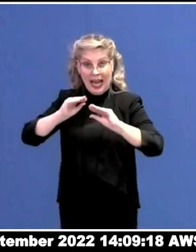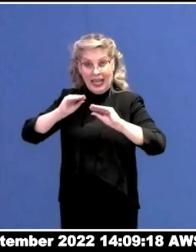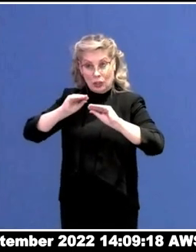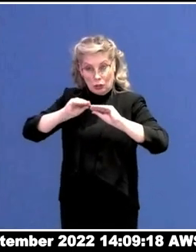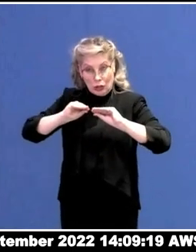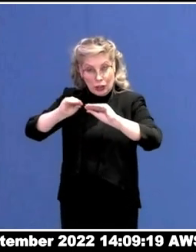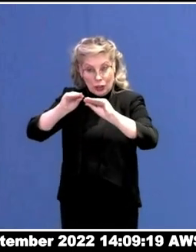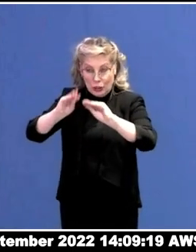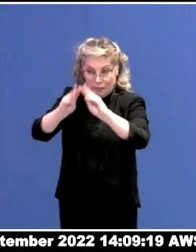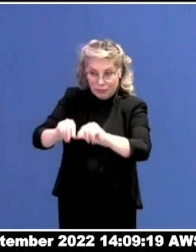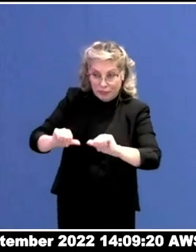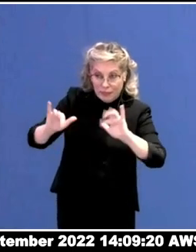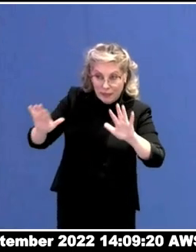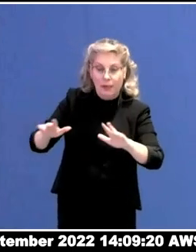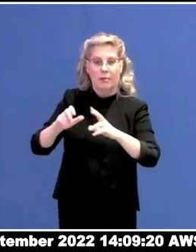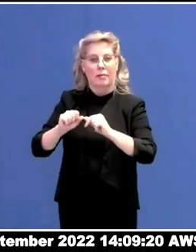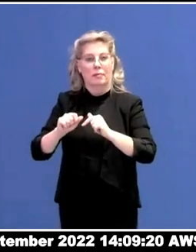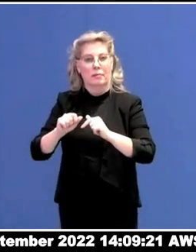You need accountability and transparency; right?